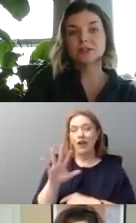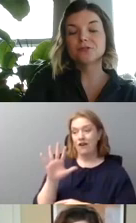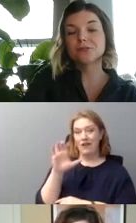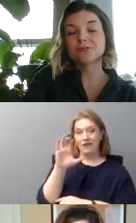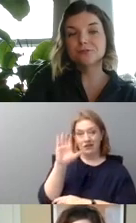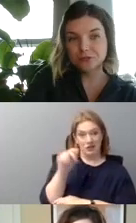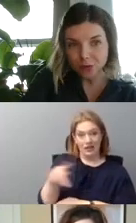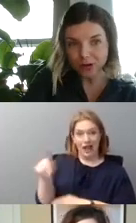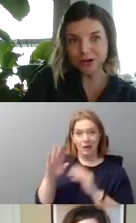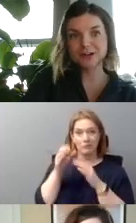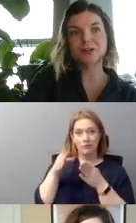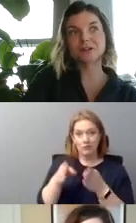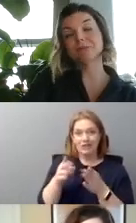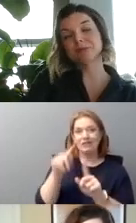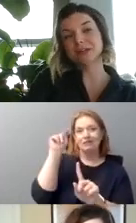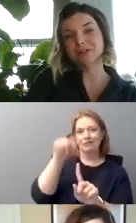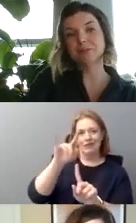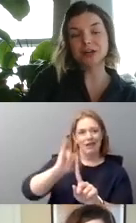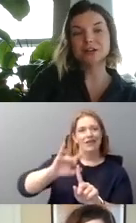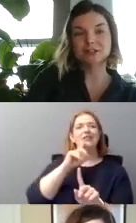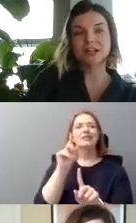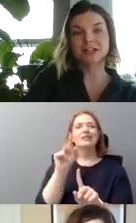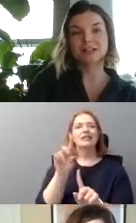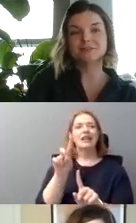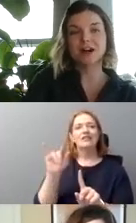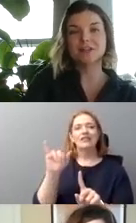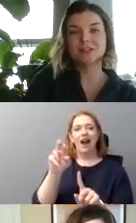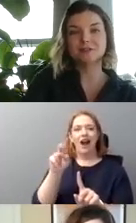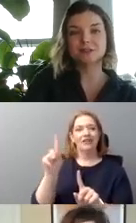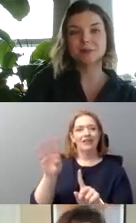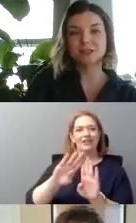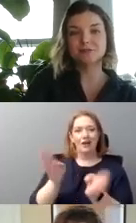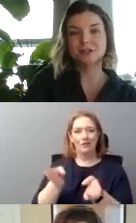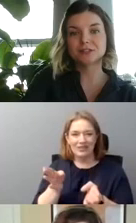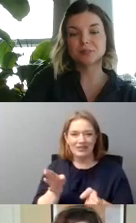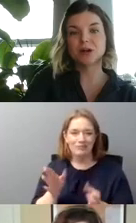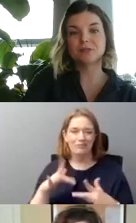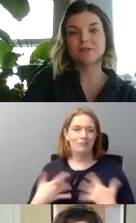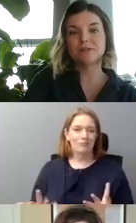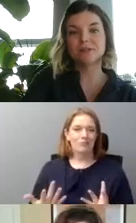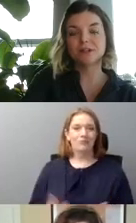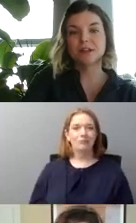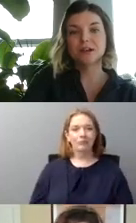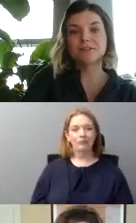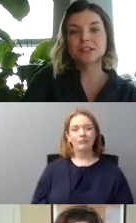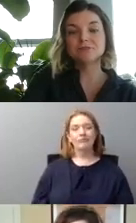So for more or maybe even a better understanding of how this space feels upon arrival, I've asked